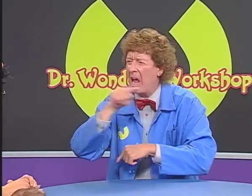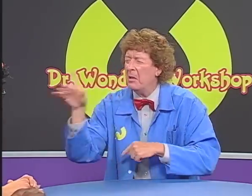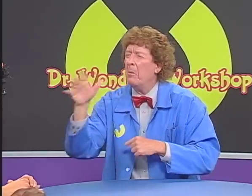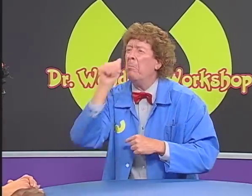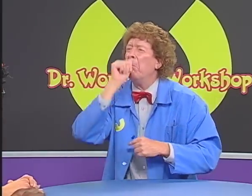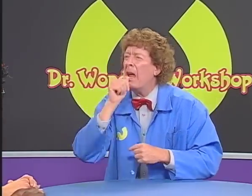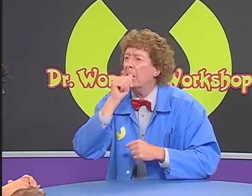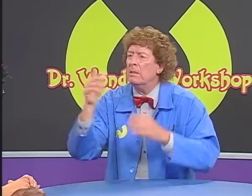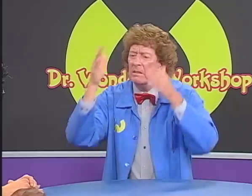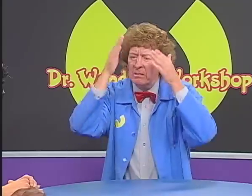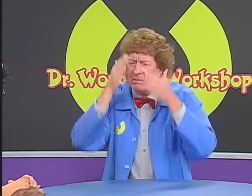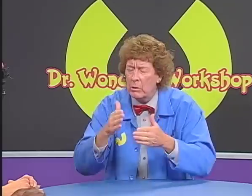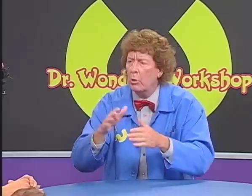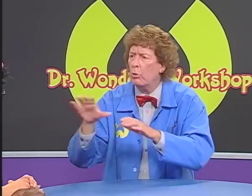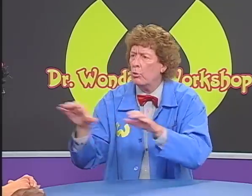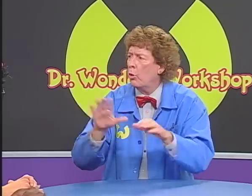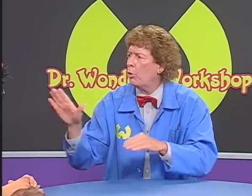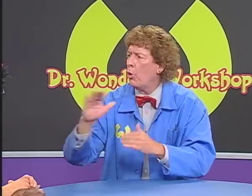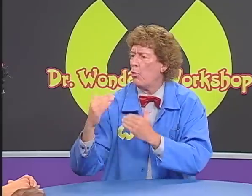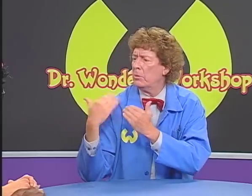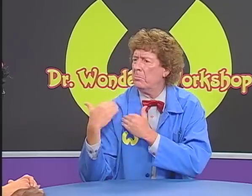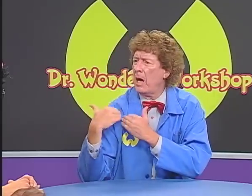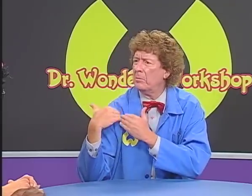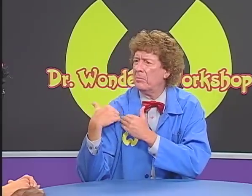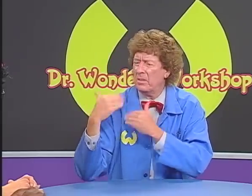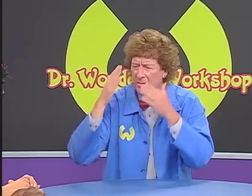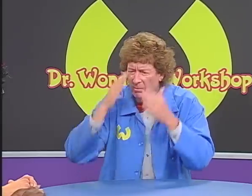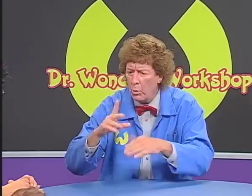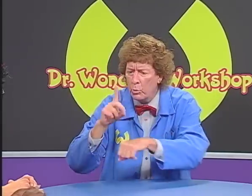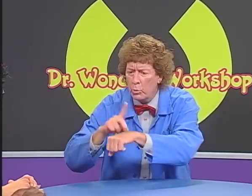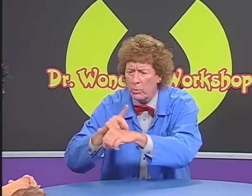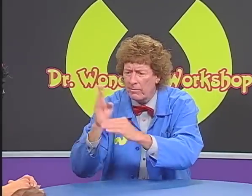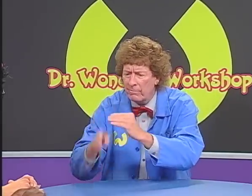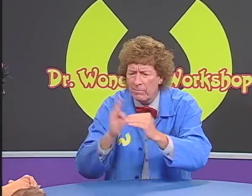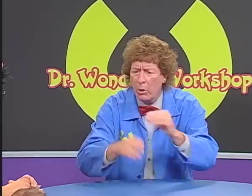AND FOCUS ON DOING YOUR RESPONSIBILITIES AND FINISHING YOUR DUTIES HERE AT WORK?